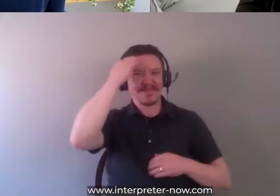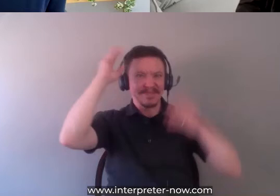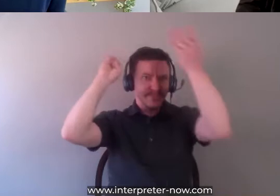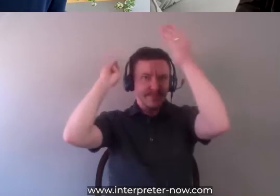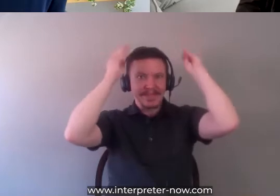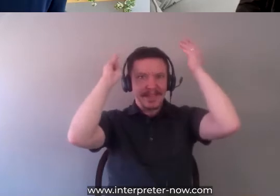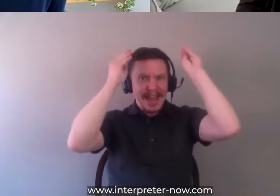work that you do?